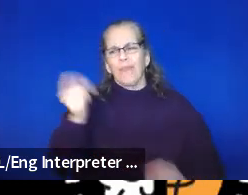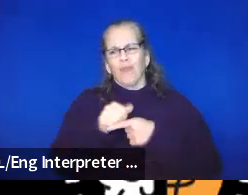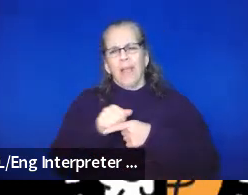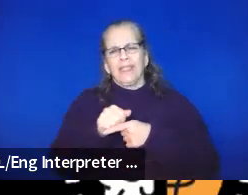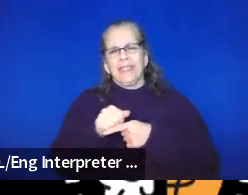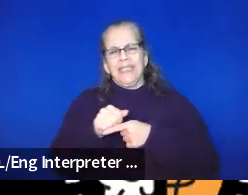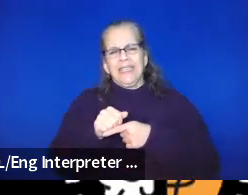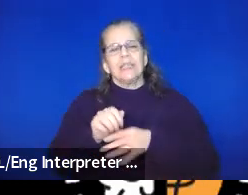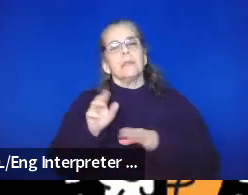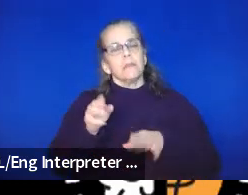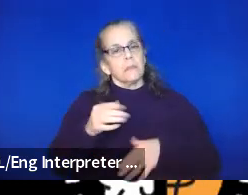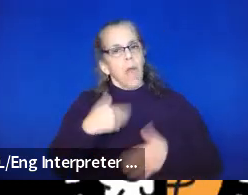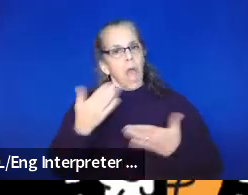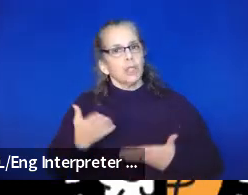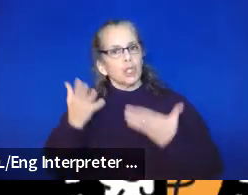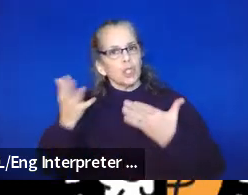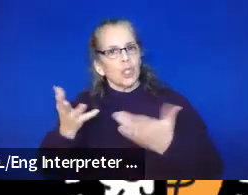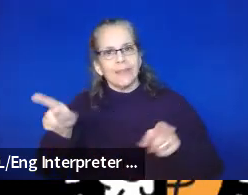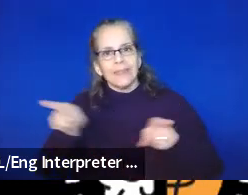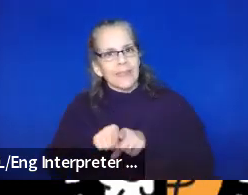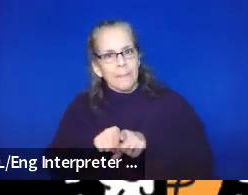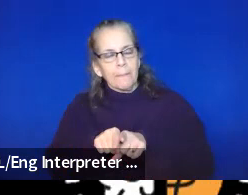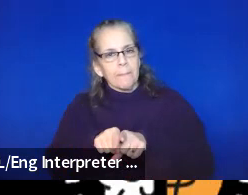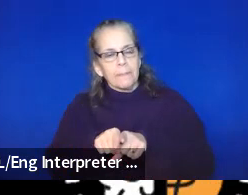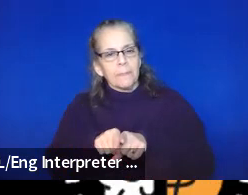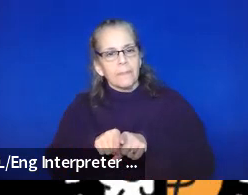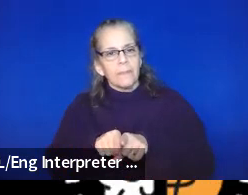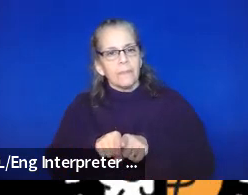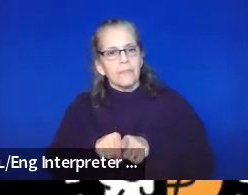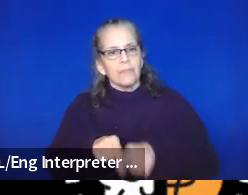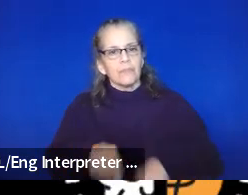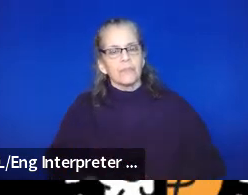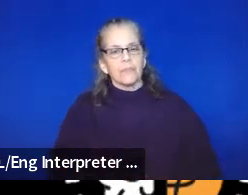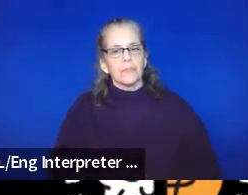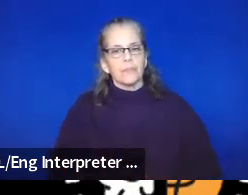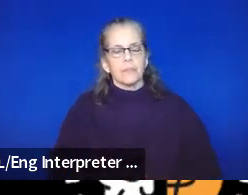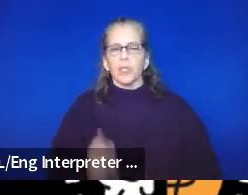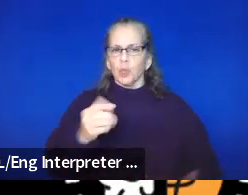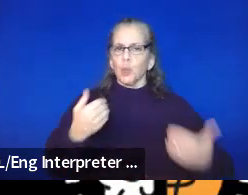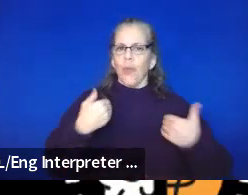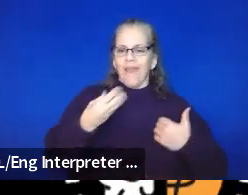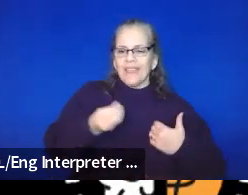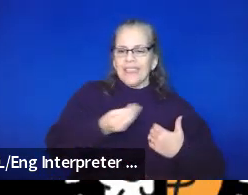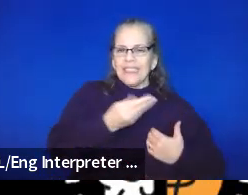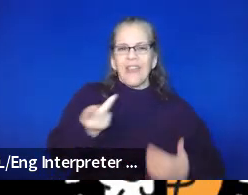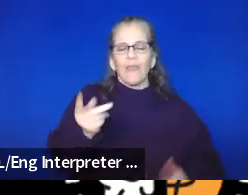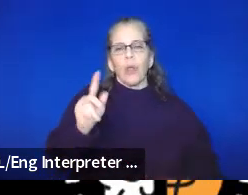so you have a... um... several tools for the conversation, so to speak, that you can just